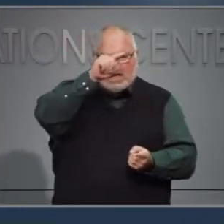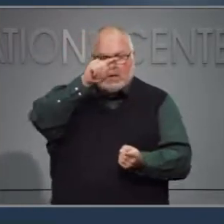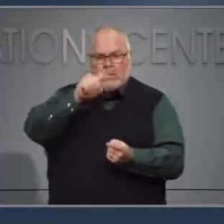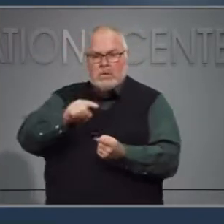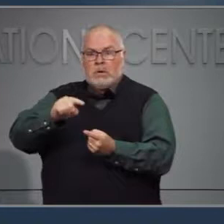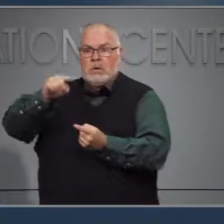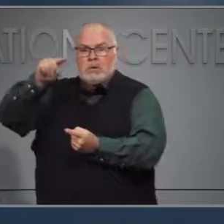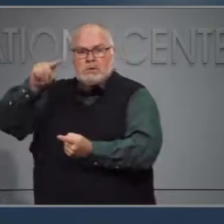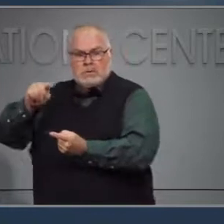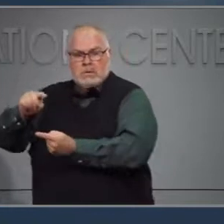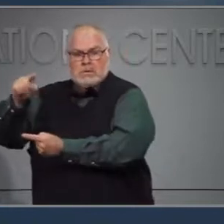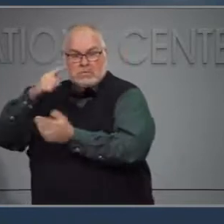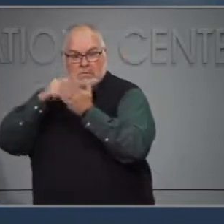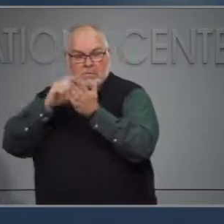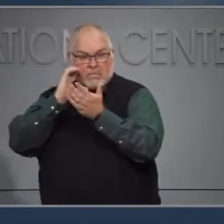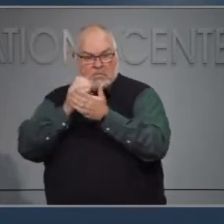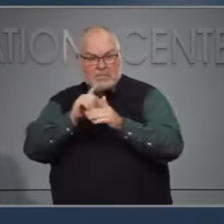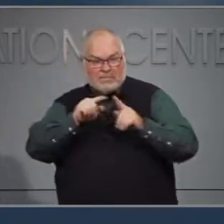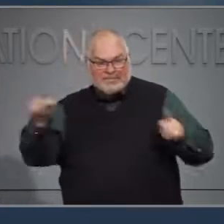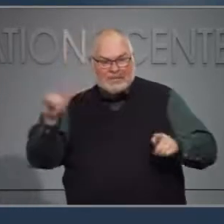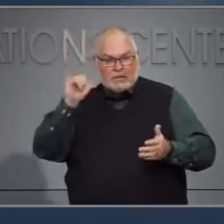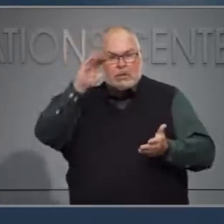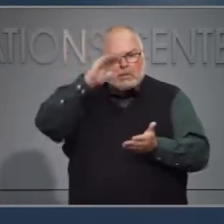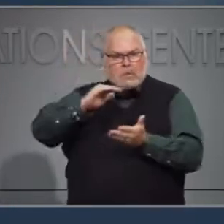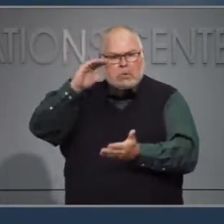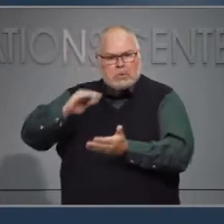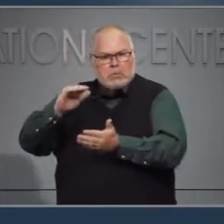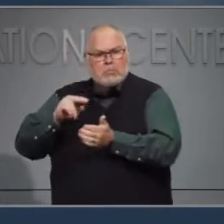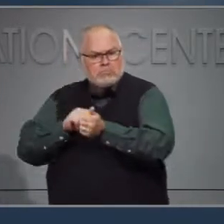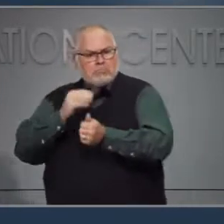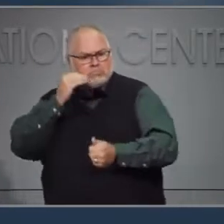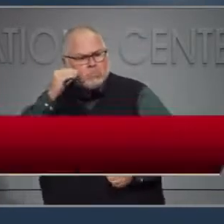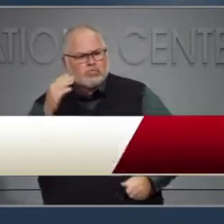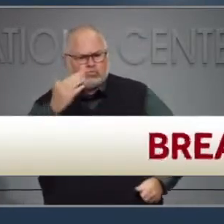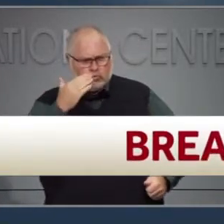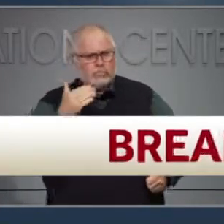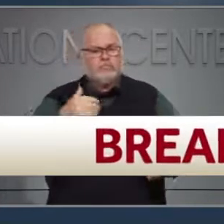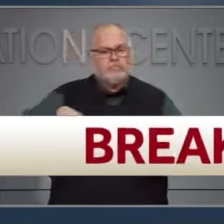WE WANT TO SEE THOSE NUMBERS BE AS LOW A -- POSSIBLE.